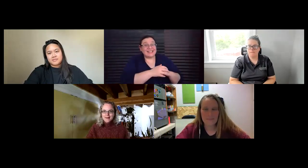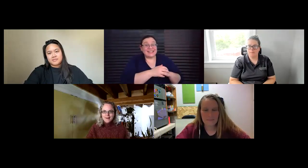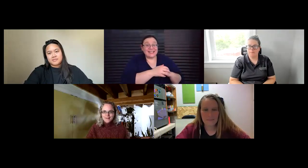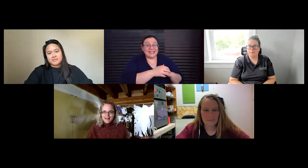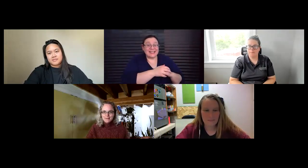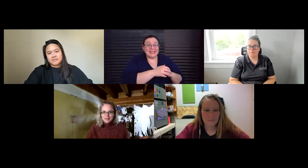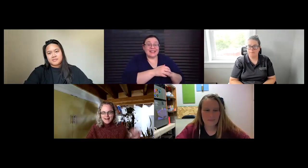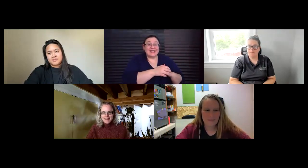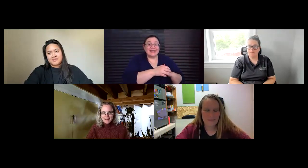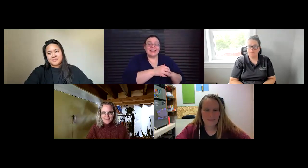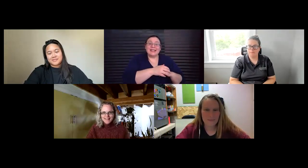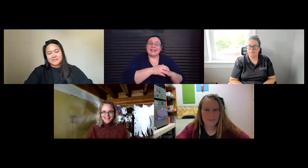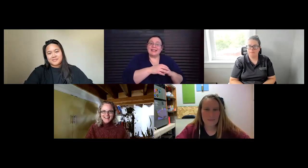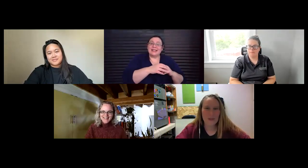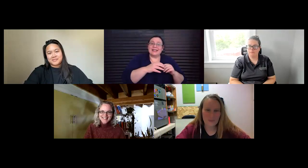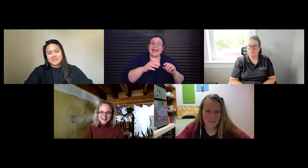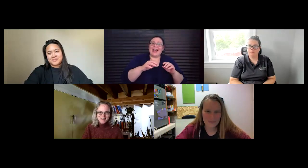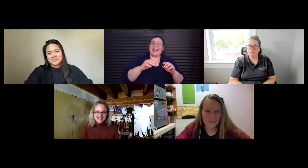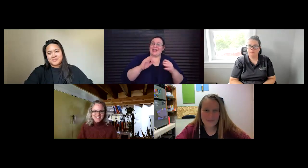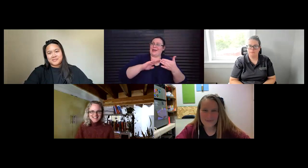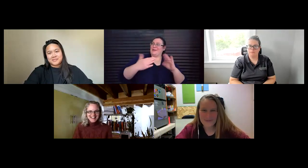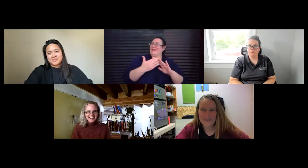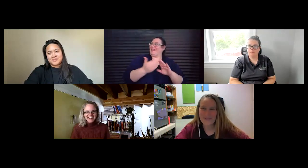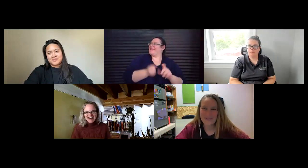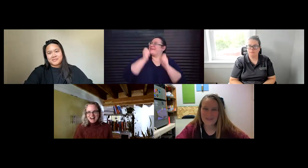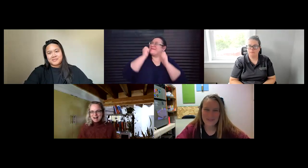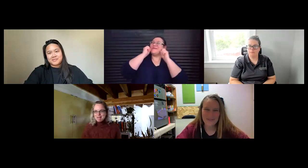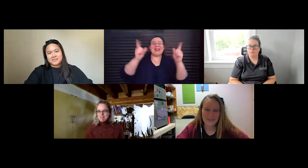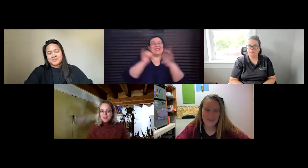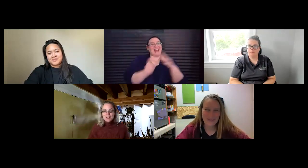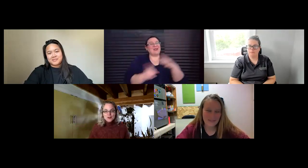Who would have known that would have been a theme in our conversation today?